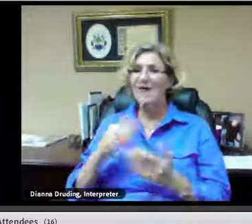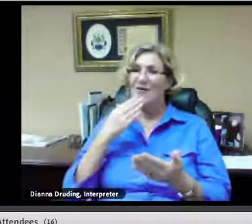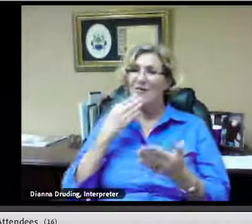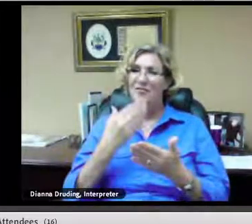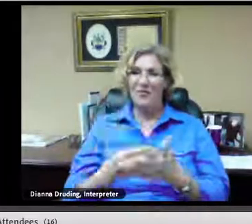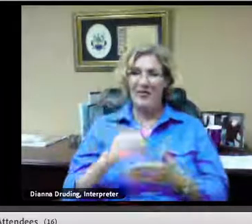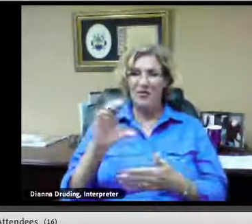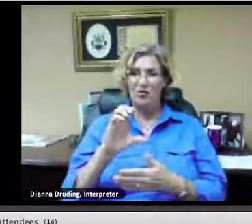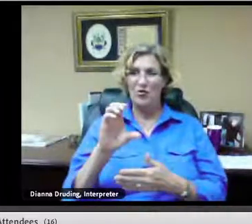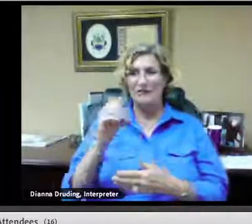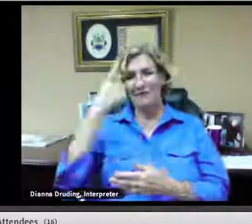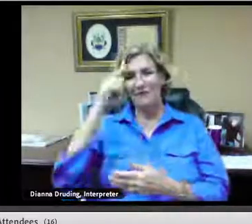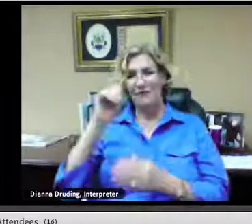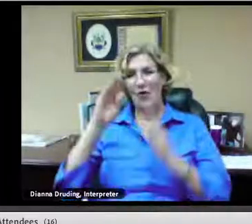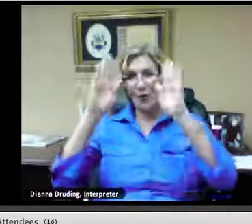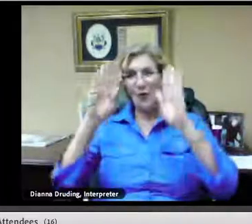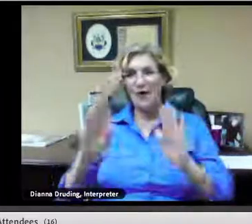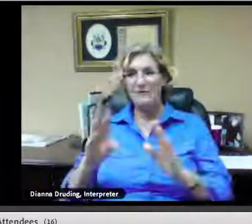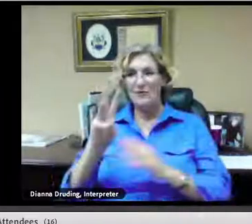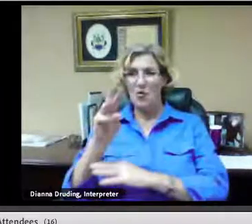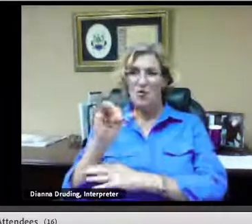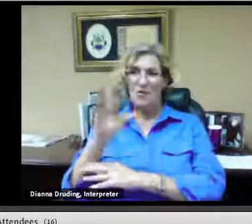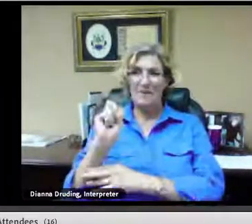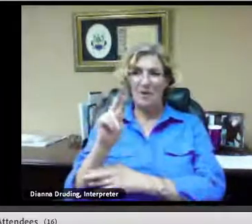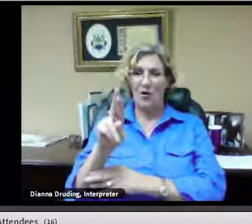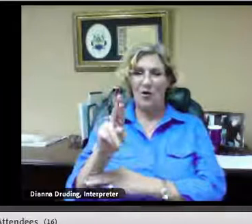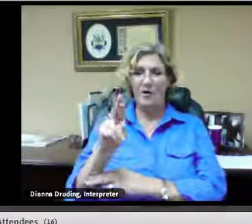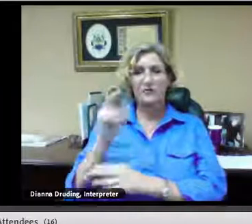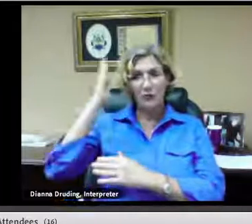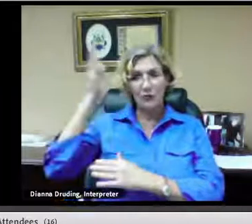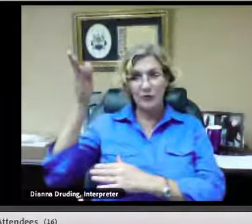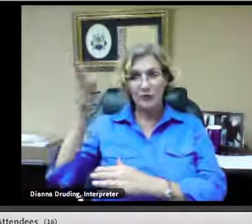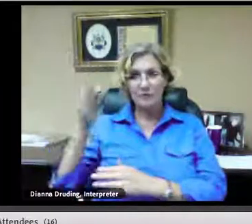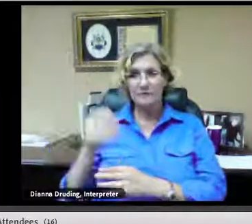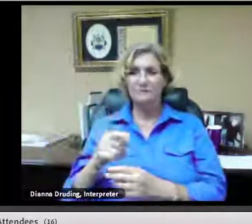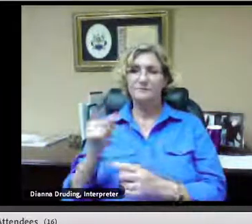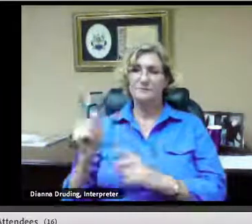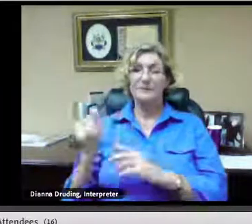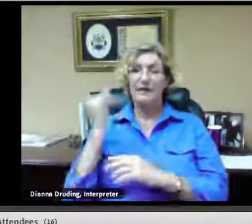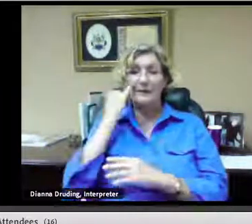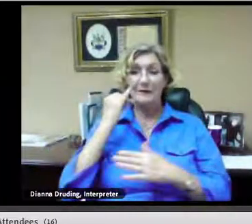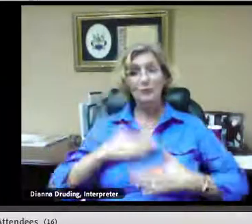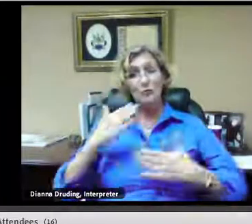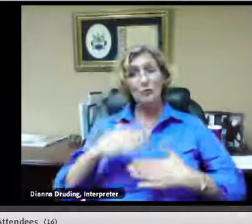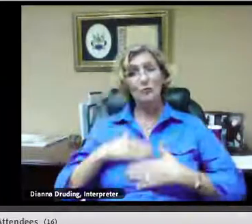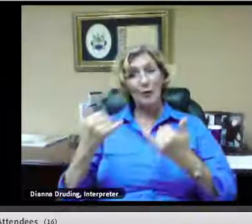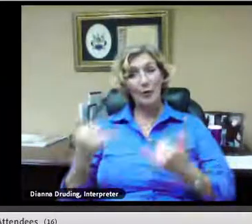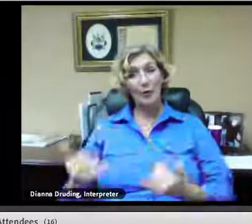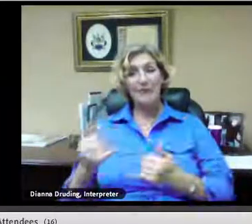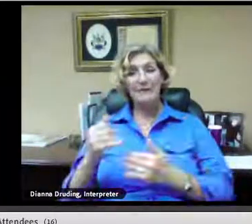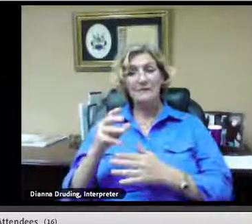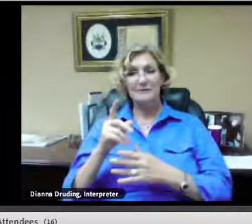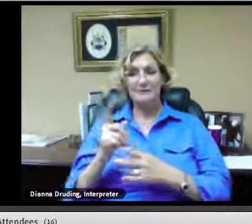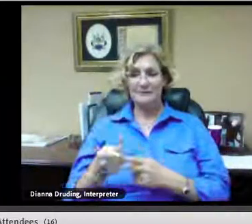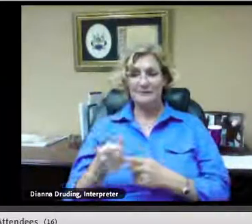for Understanding HR Legalities, on Friday, February 17th, for When Opportunity Knocks: Growing Up or Out,